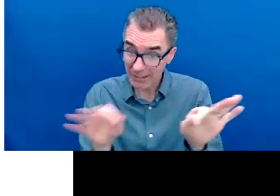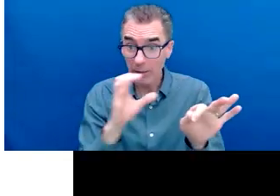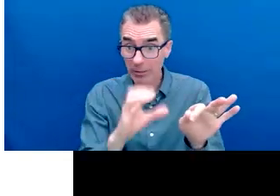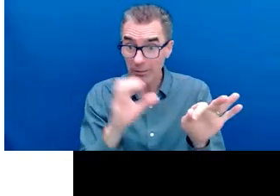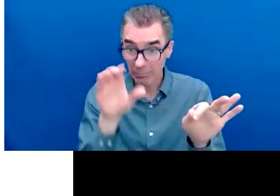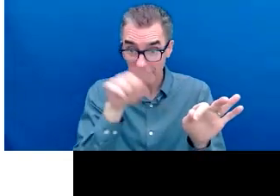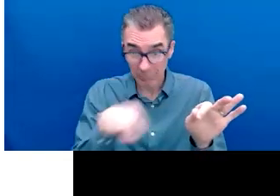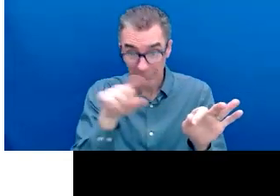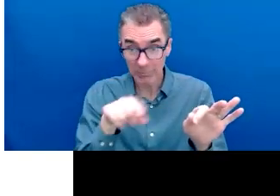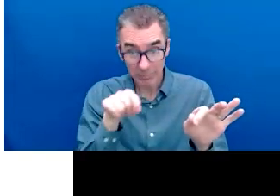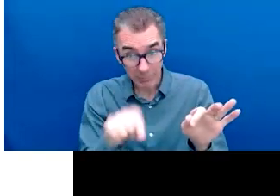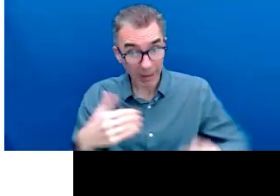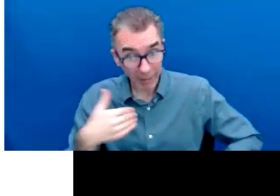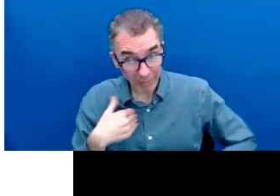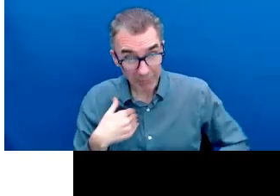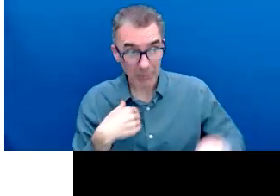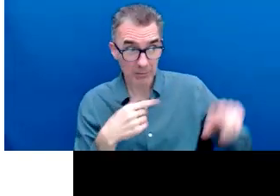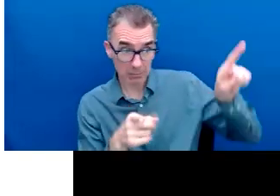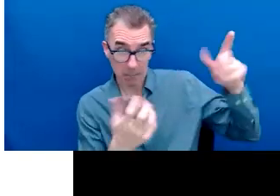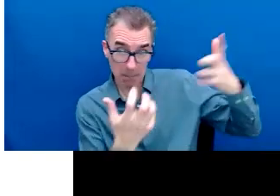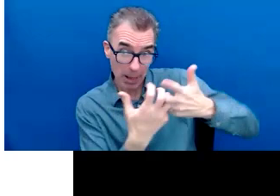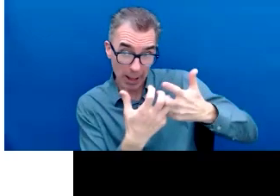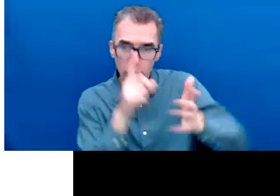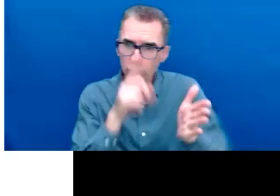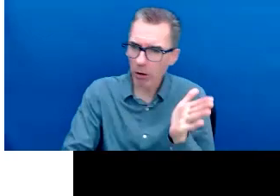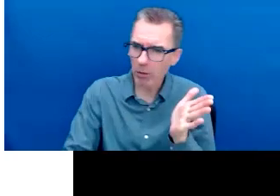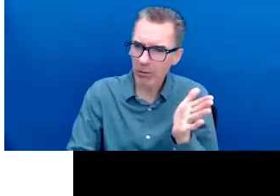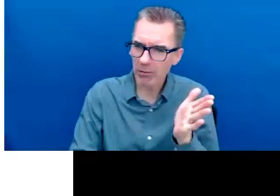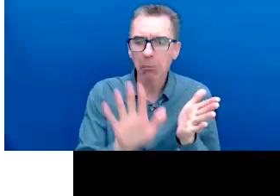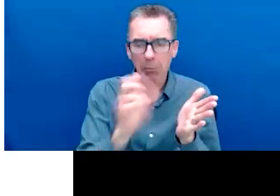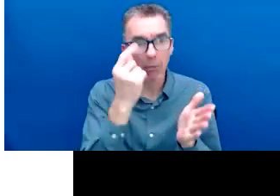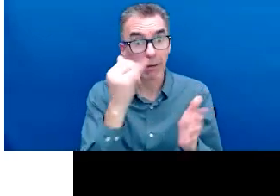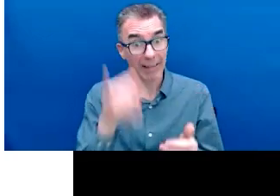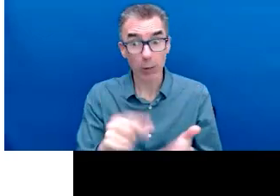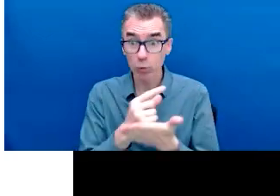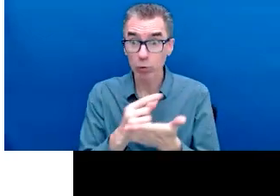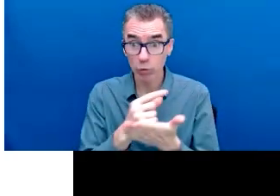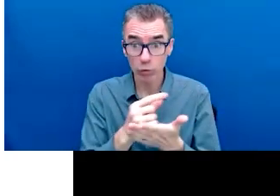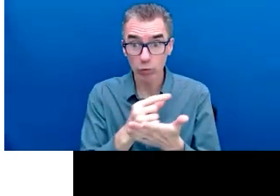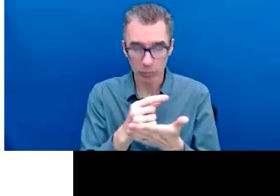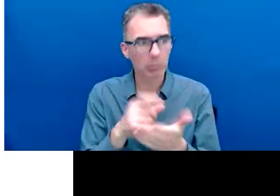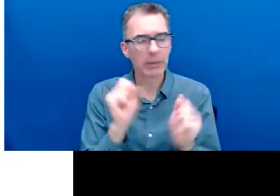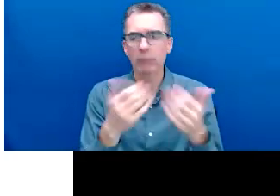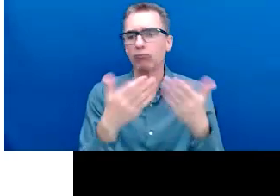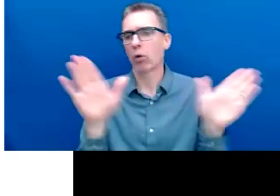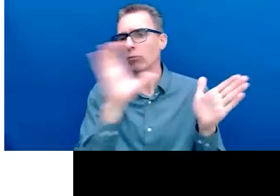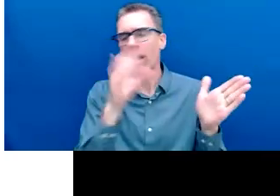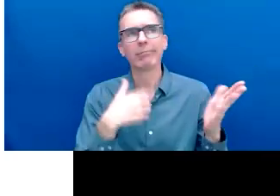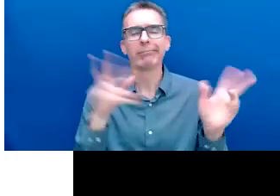Just to make sure. But, it makes it pretty easy for you to just do a broad search. You know, I want business ethics.